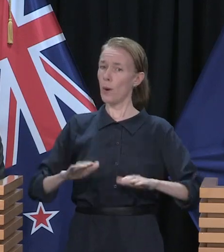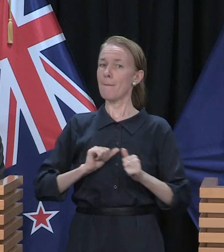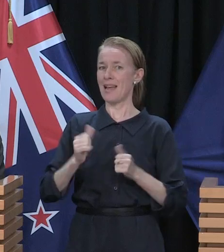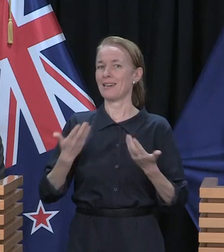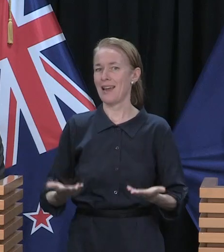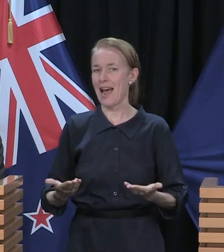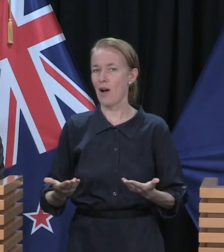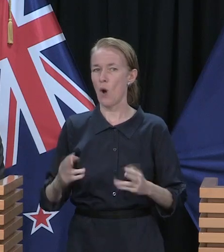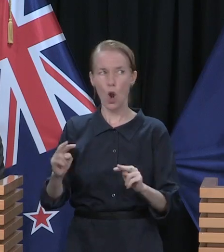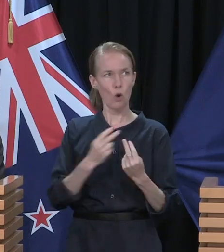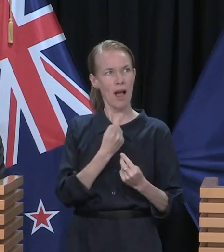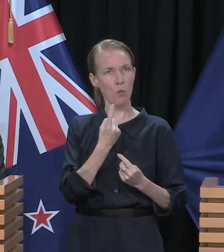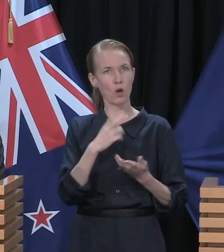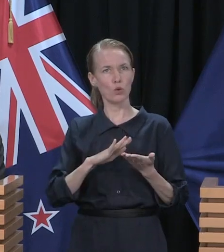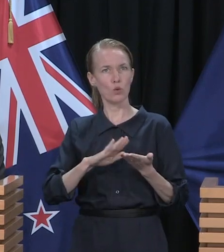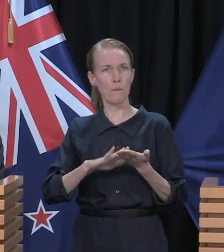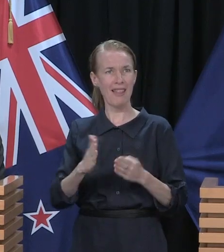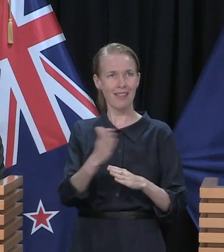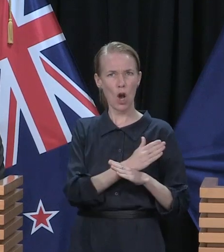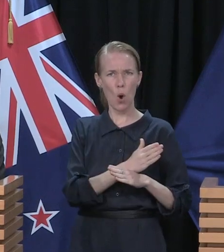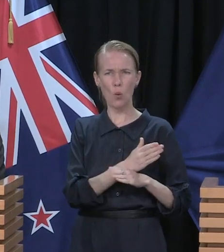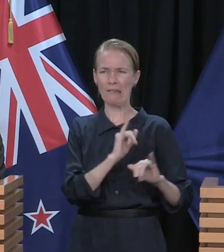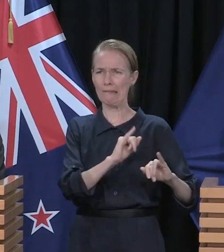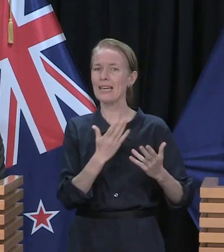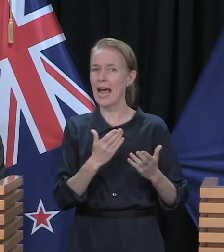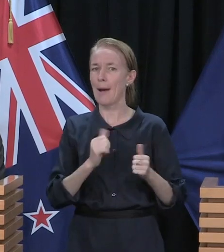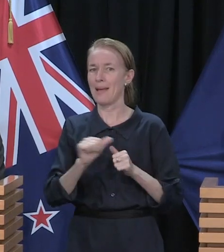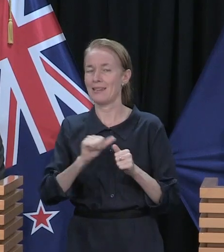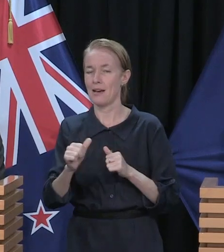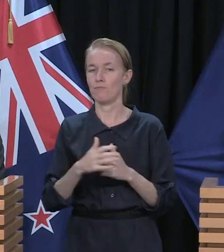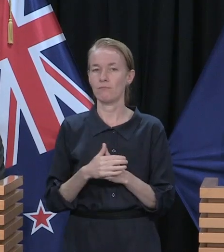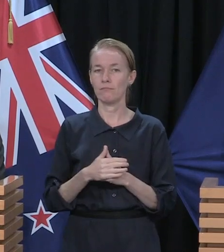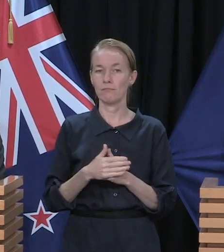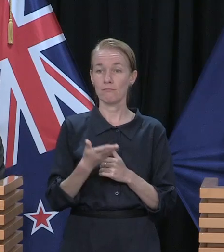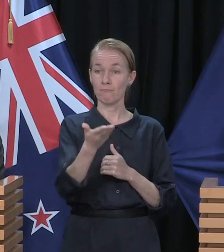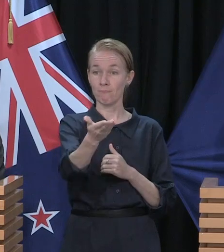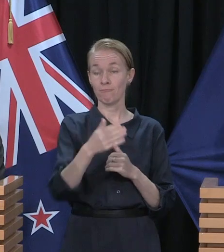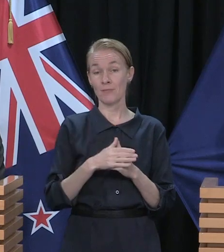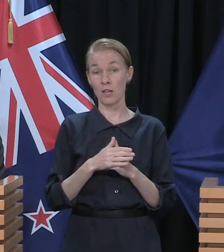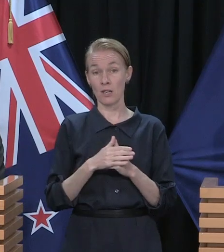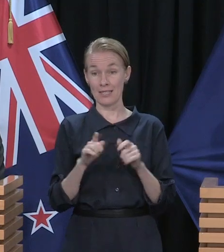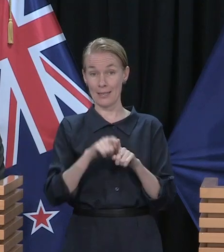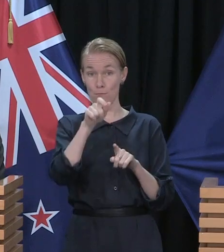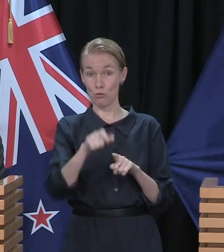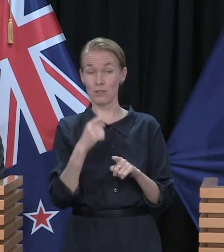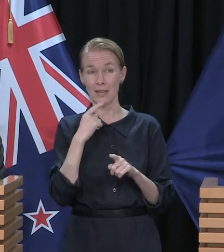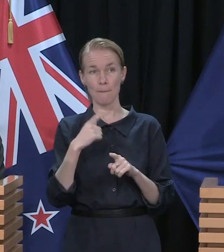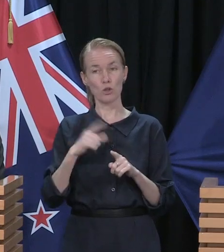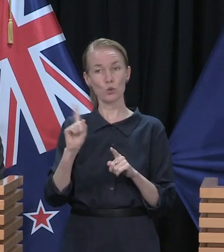add. I'm confident compared to where we were a month ago, things have improved. In the sentencing